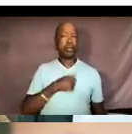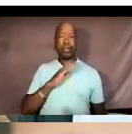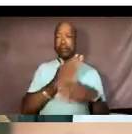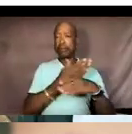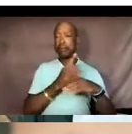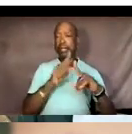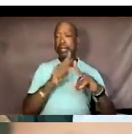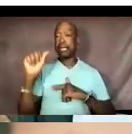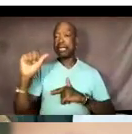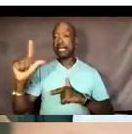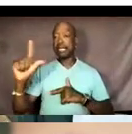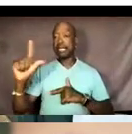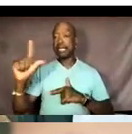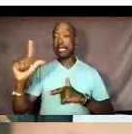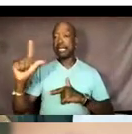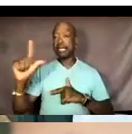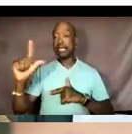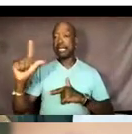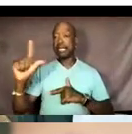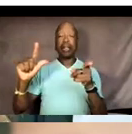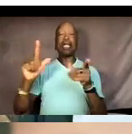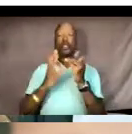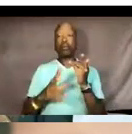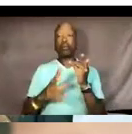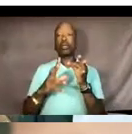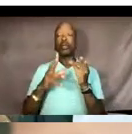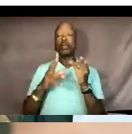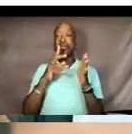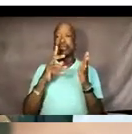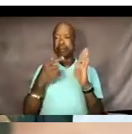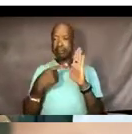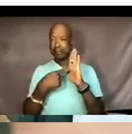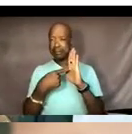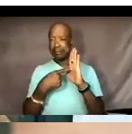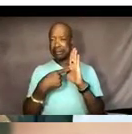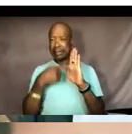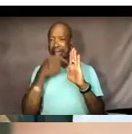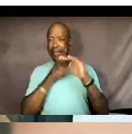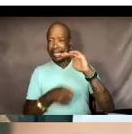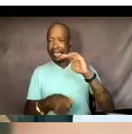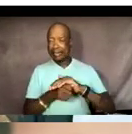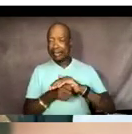slides came up um Shawn is still highlighted spotlighted along with Ngozi from my view um